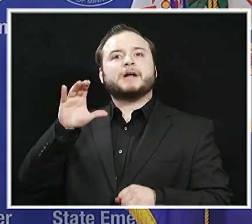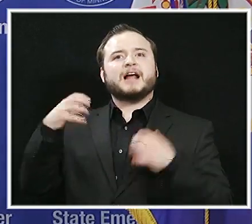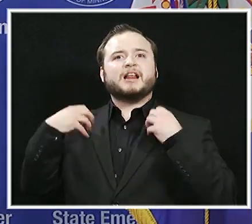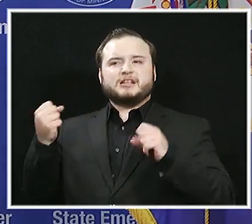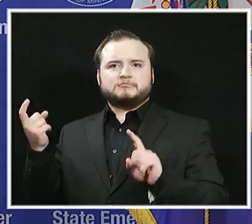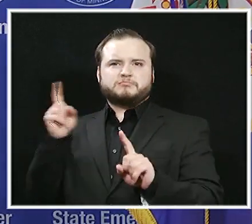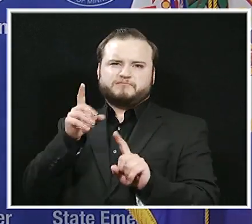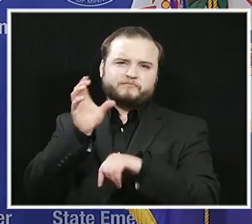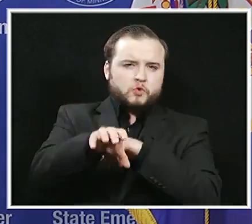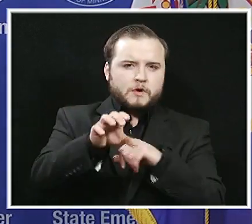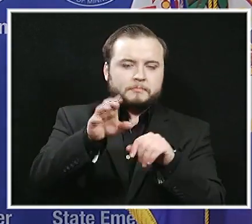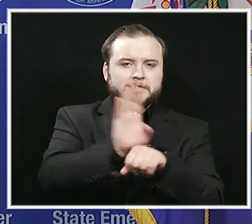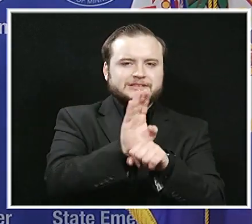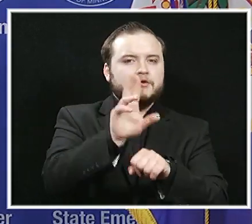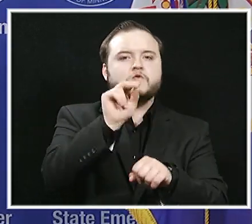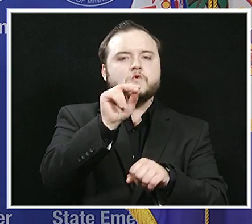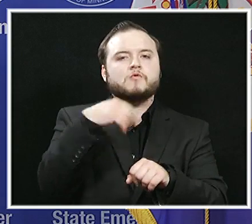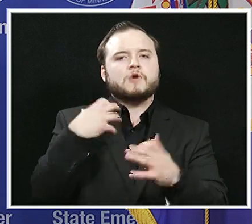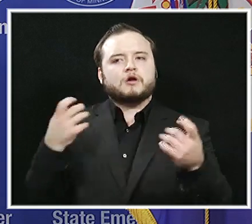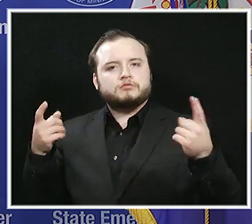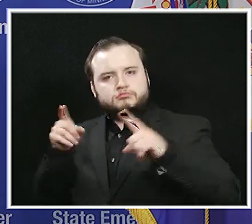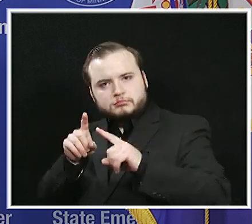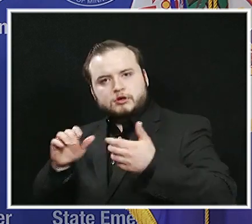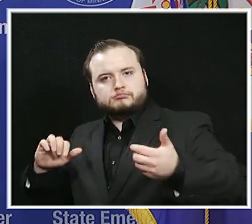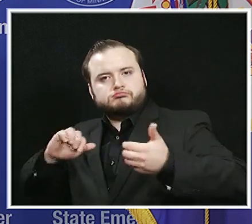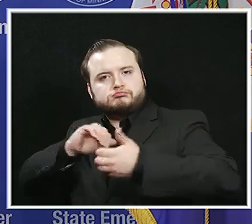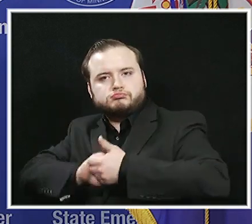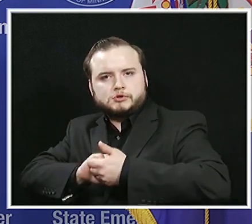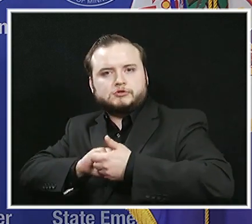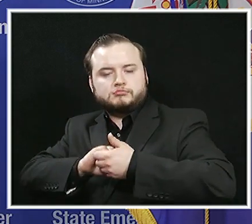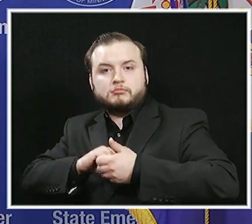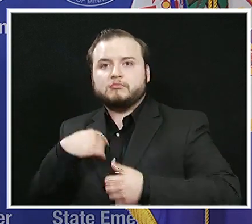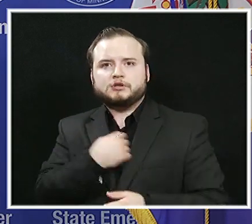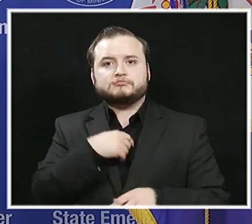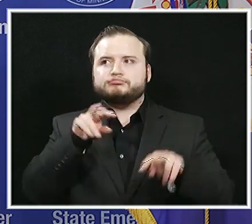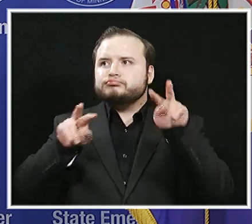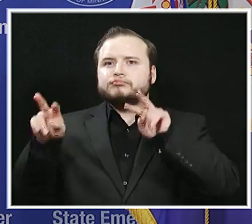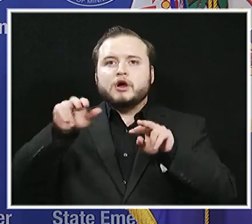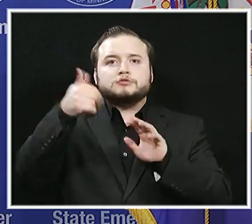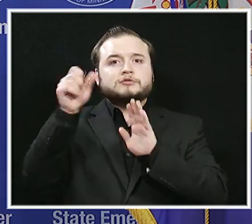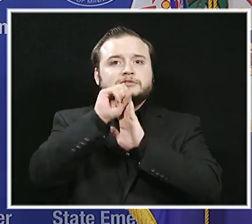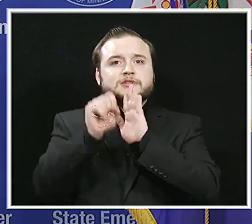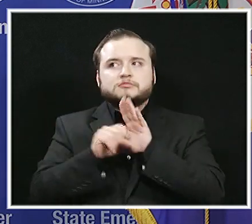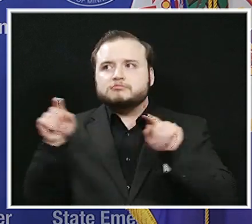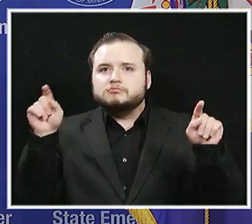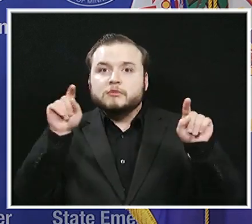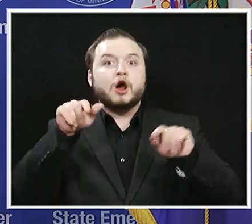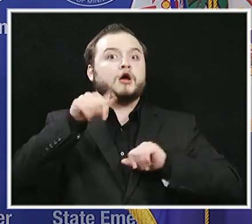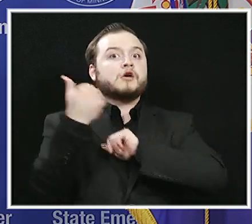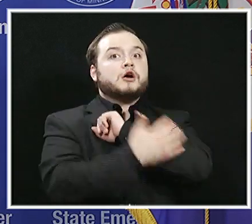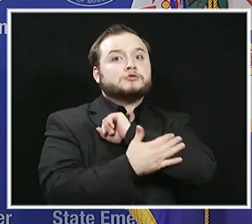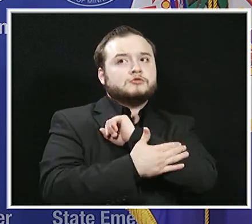us to choose between public health and moving commerce to a functioning place, we can do both if you do it right. And I think the lessons from